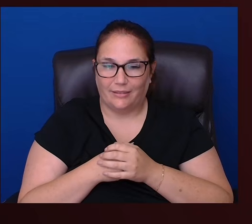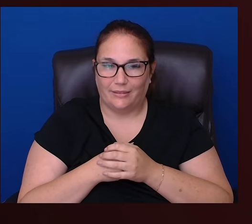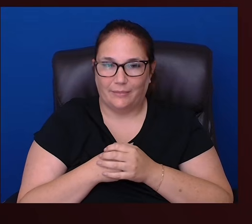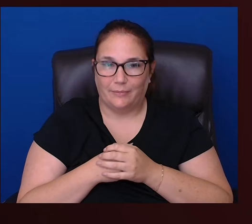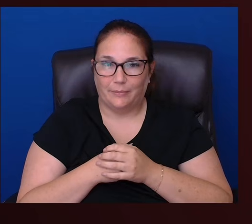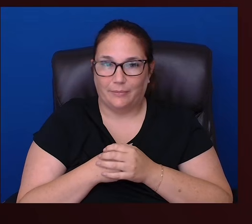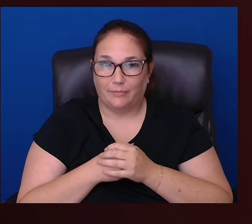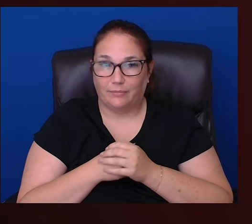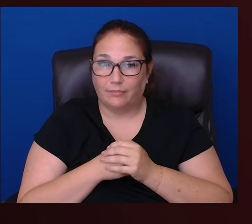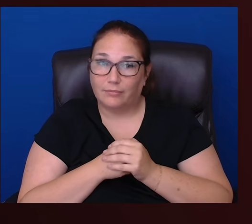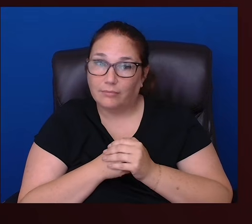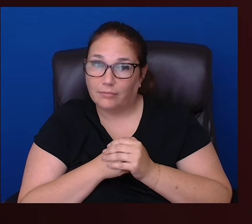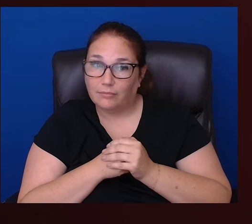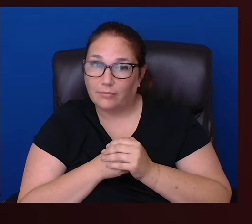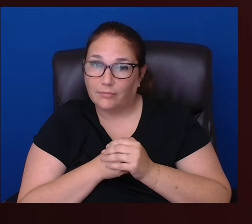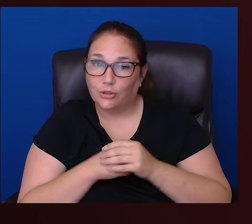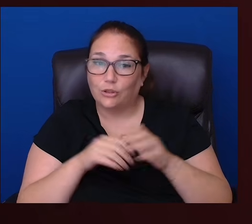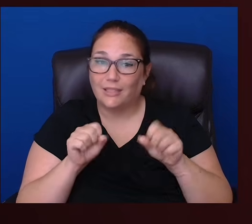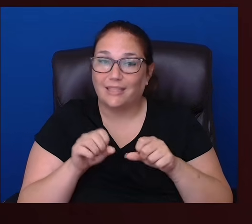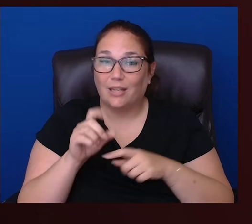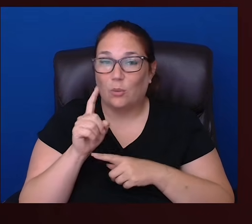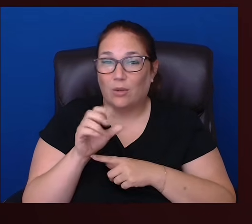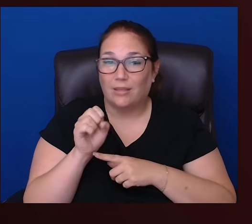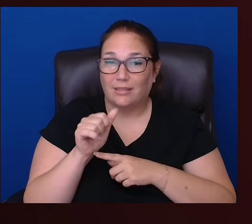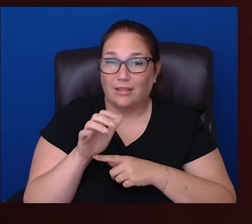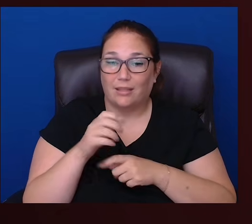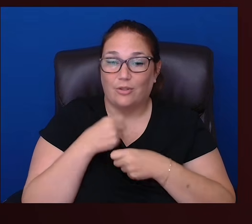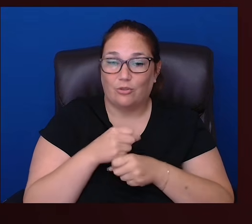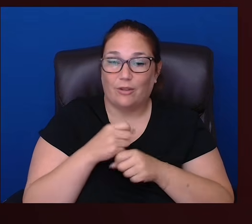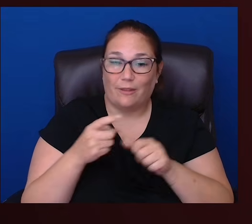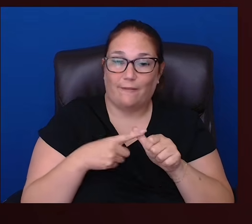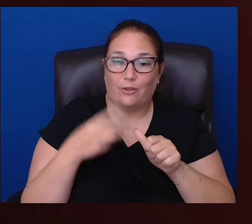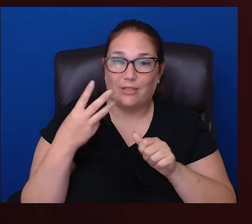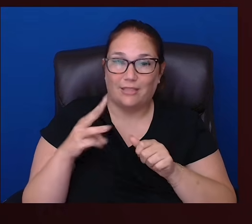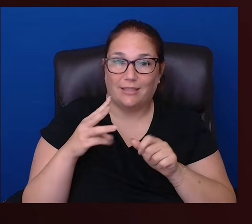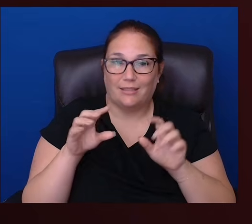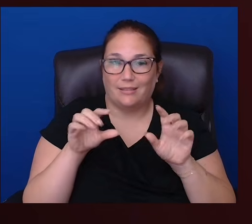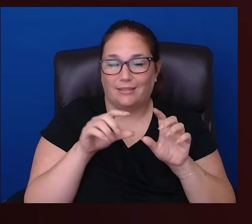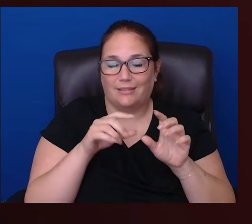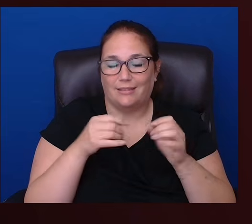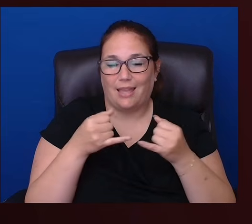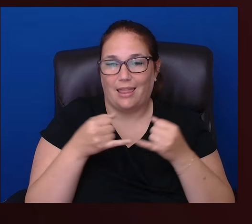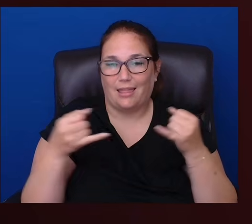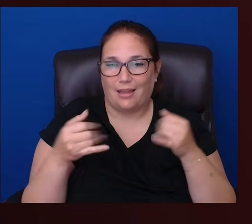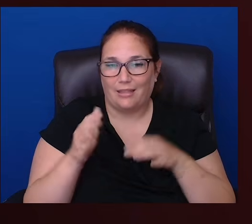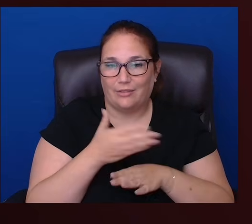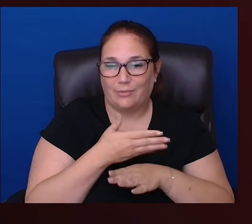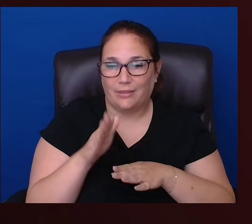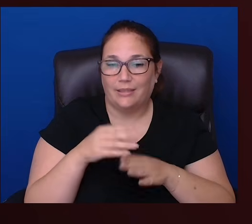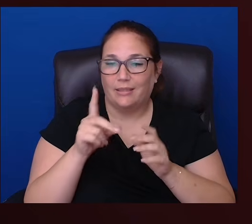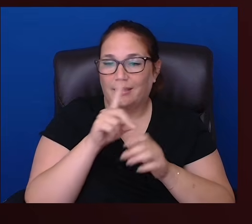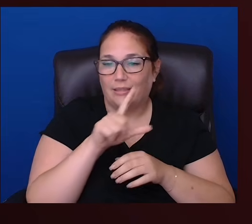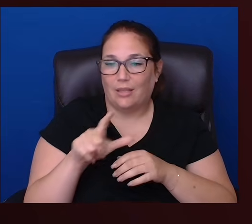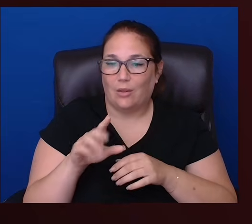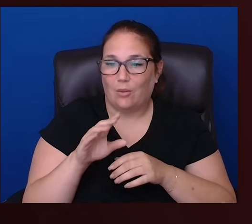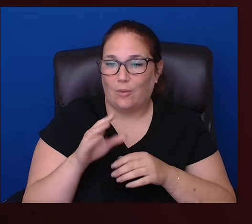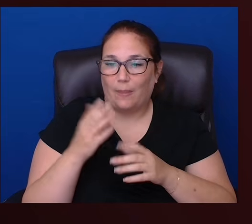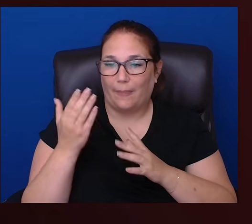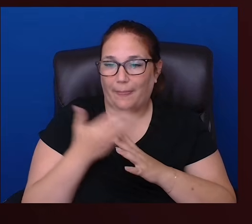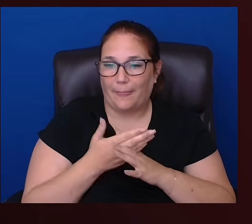This can take a second. There we go. Created the first 16 bars, it's downloaded the file. It's created that file in a temp folder,